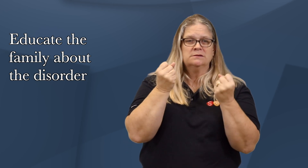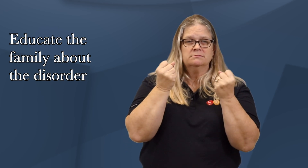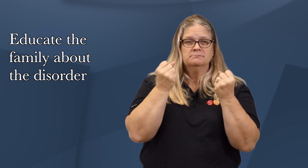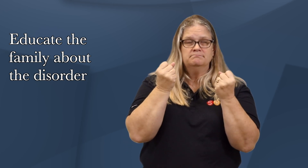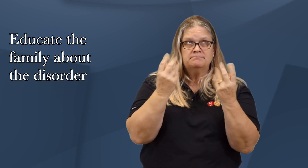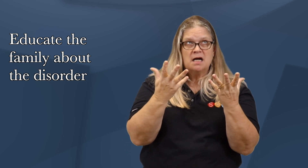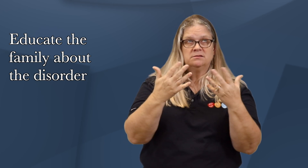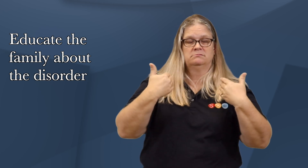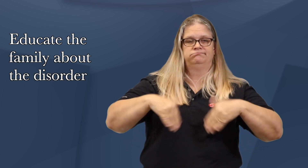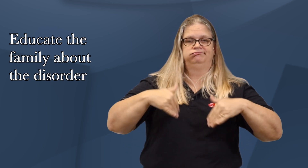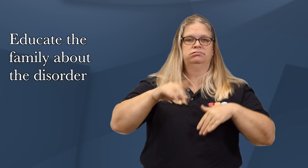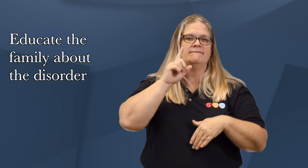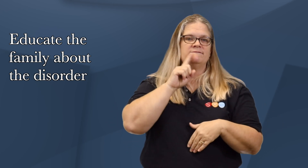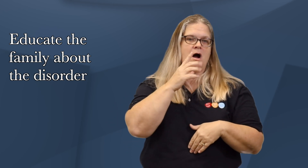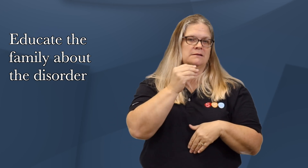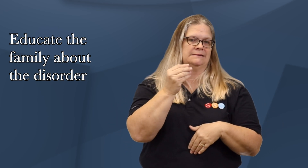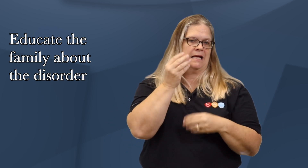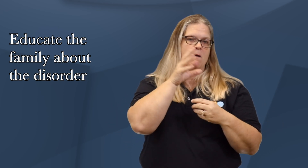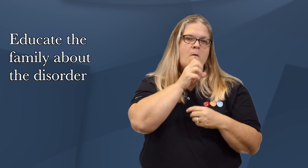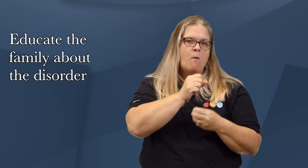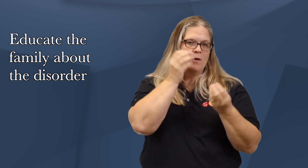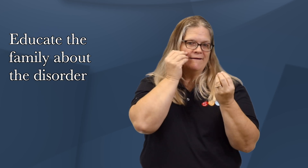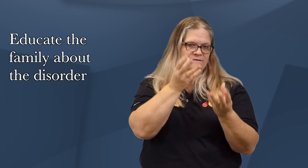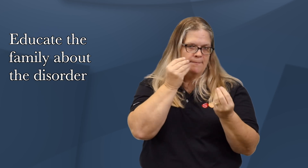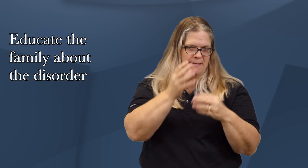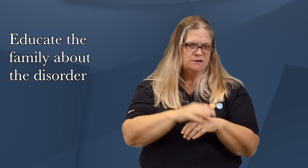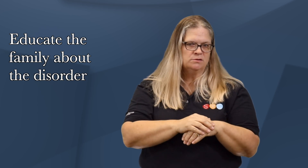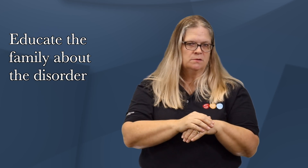There is so much false and old information out there.